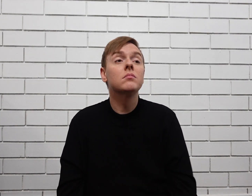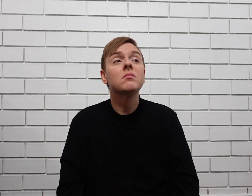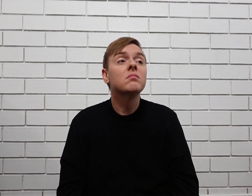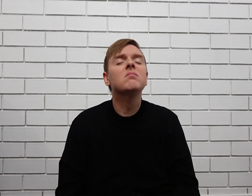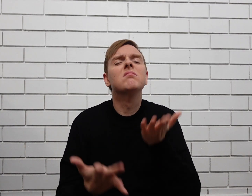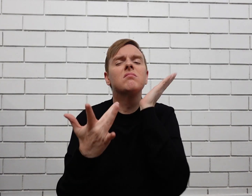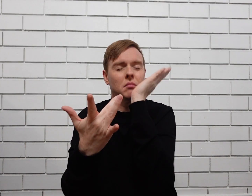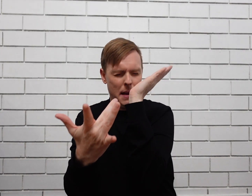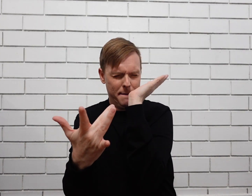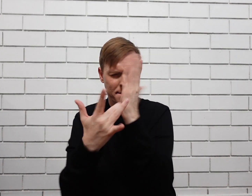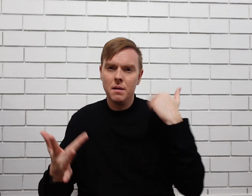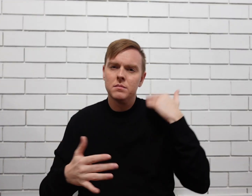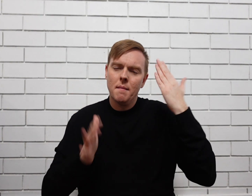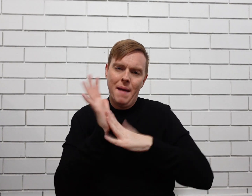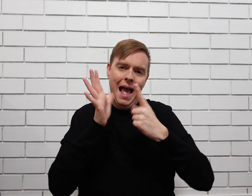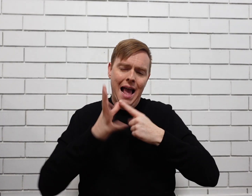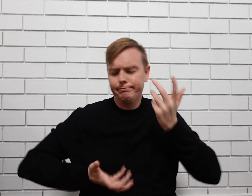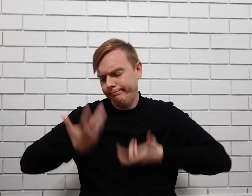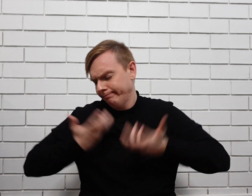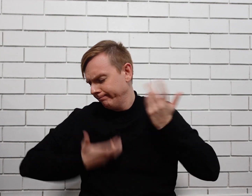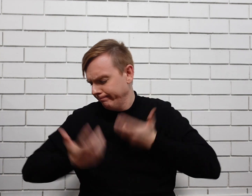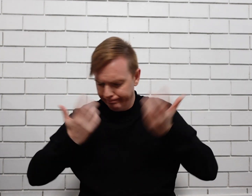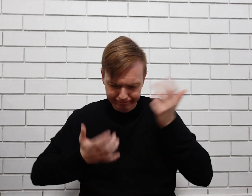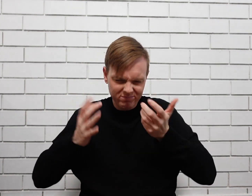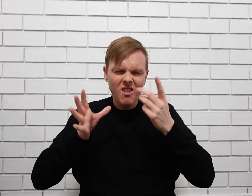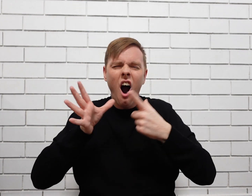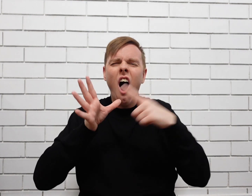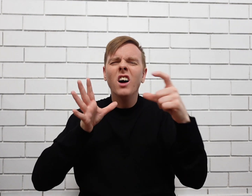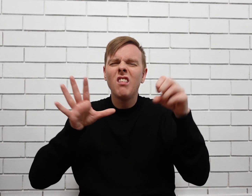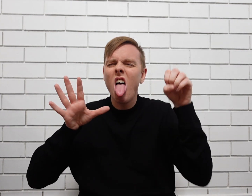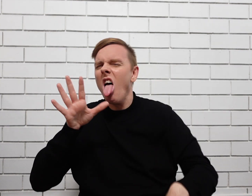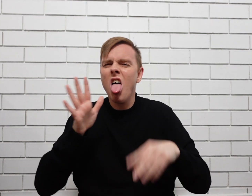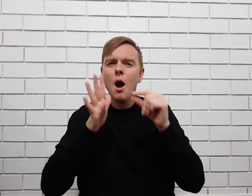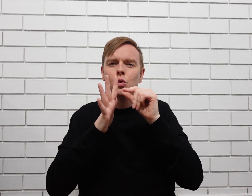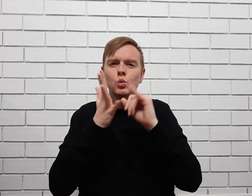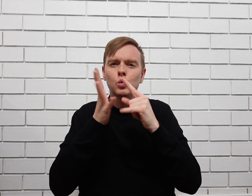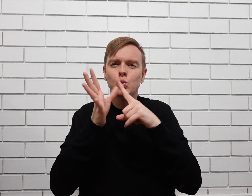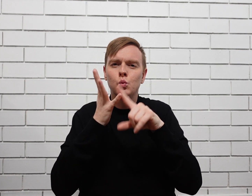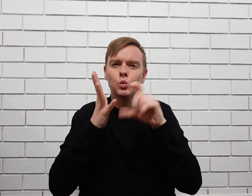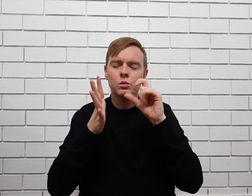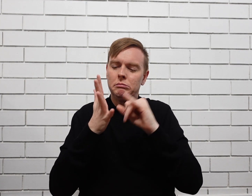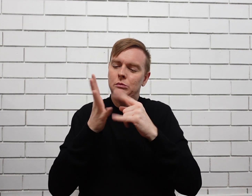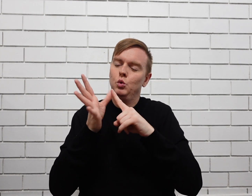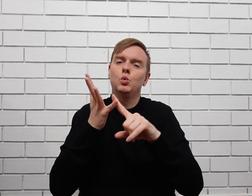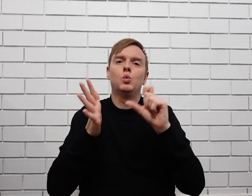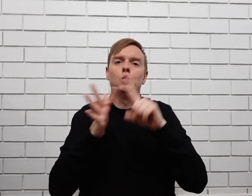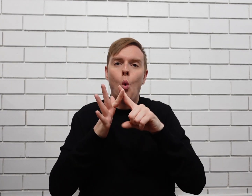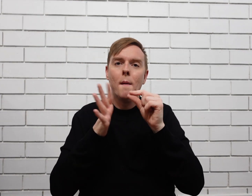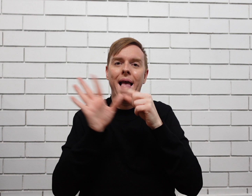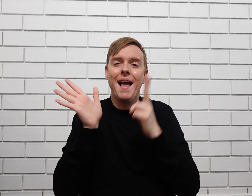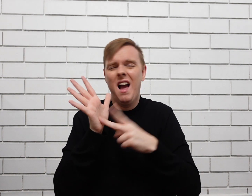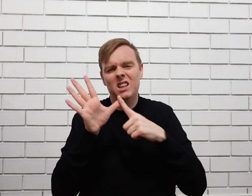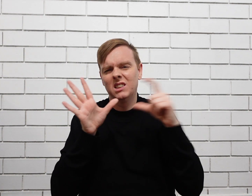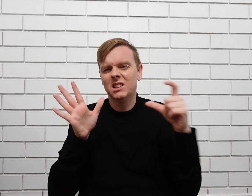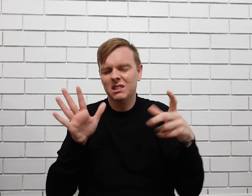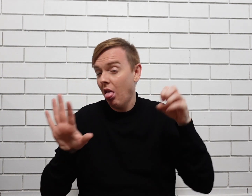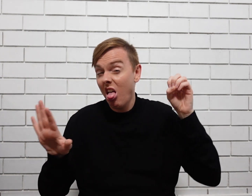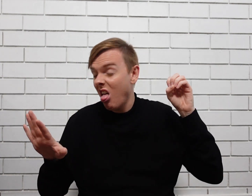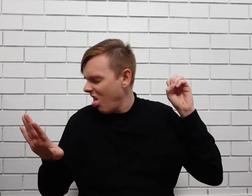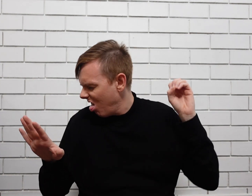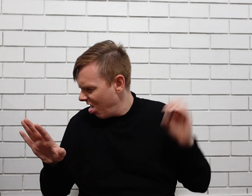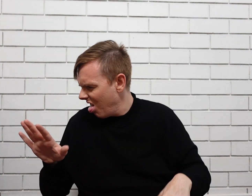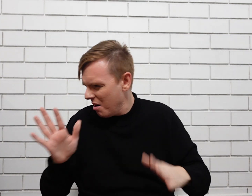Ma was cooking and accident dropped a saucepan. She accidentally dropped the saucepan.